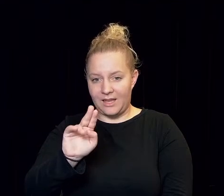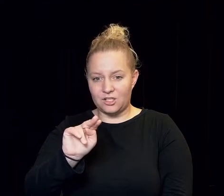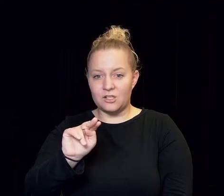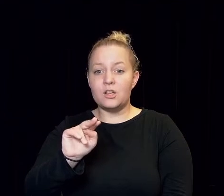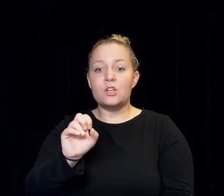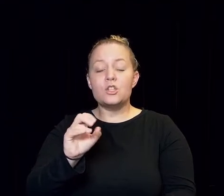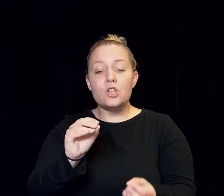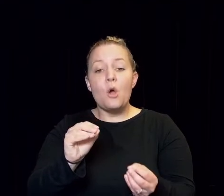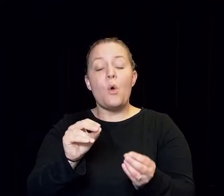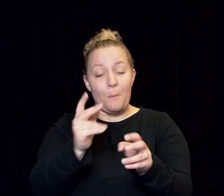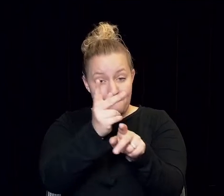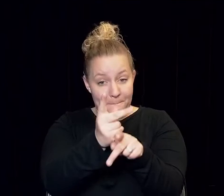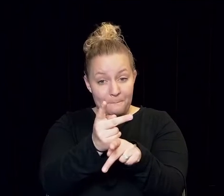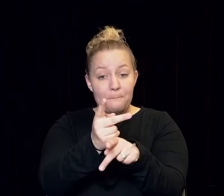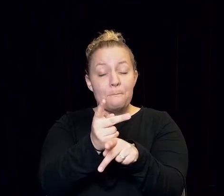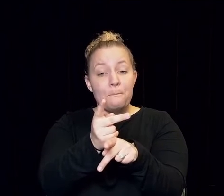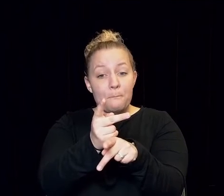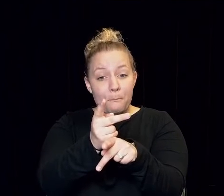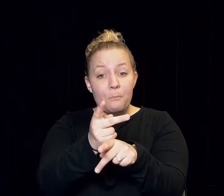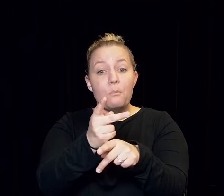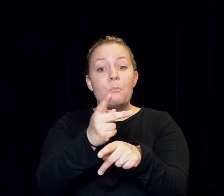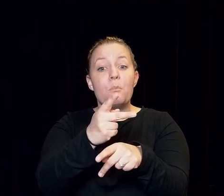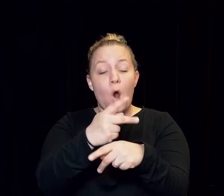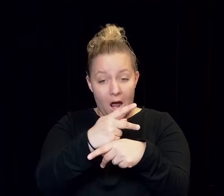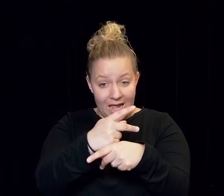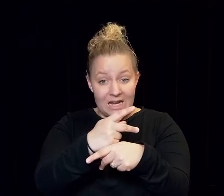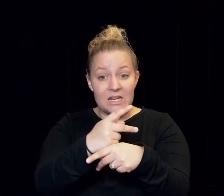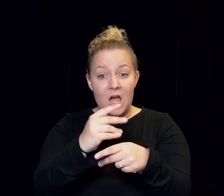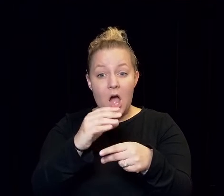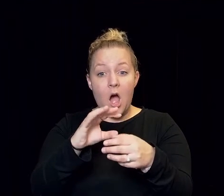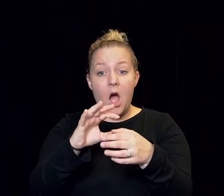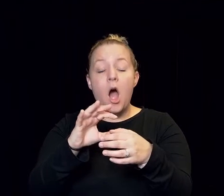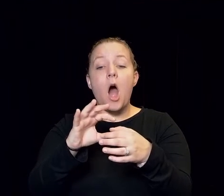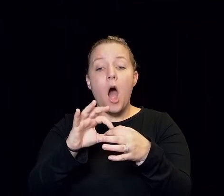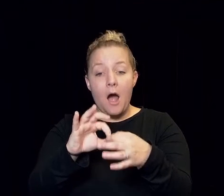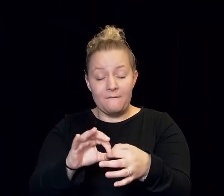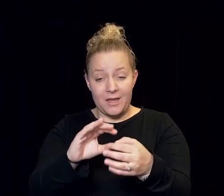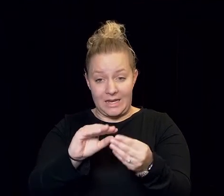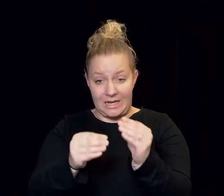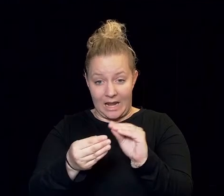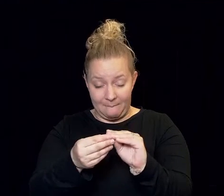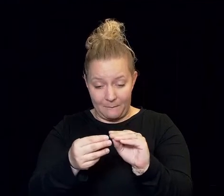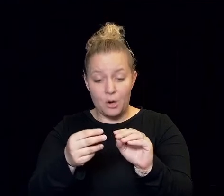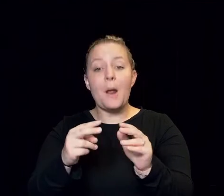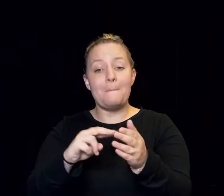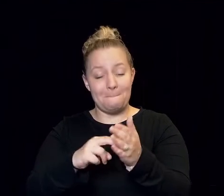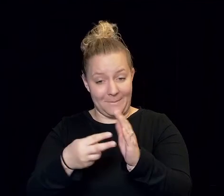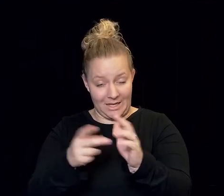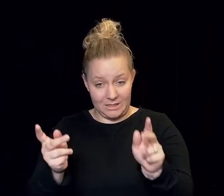So, product: let's kind of dissect what that means. Product, we know, means to multiply. Of a number and